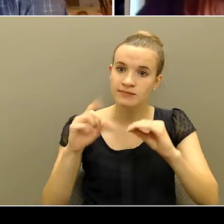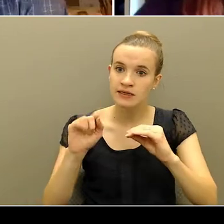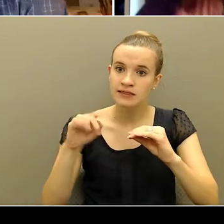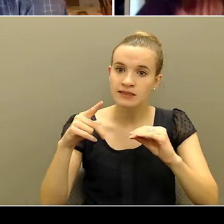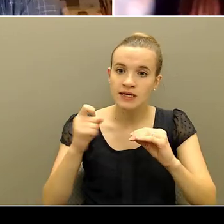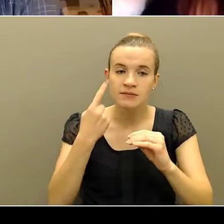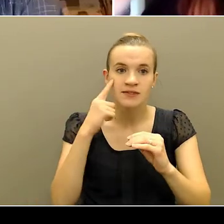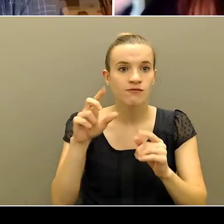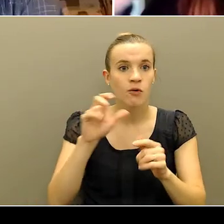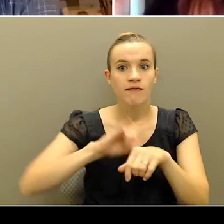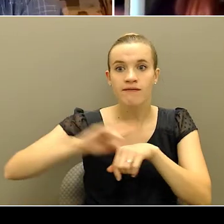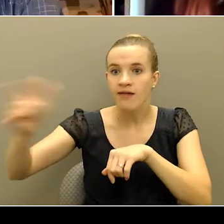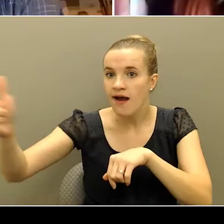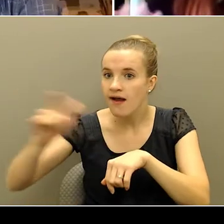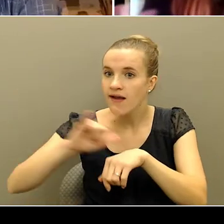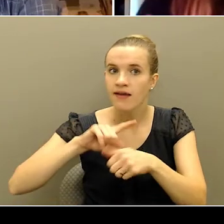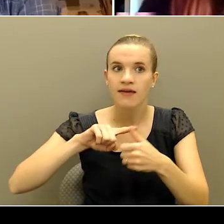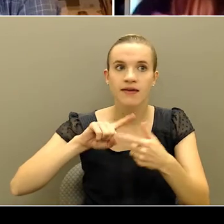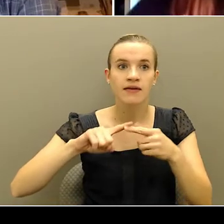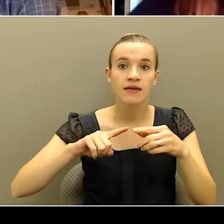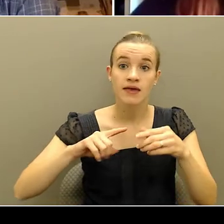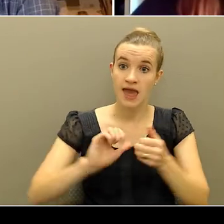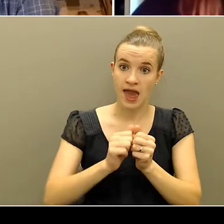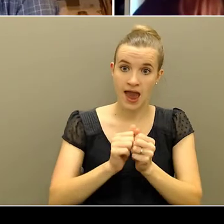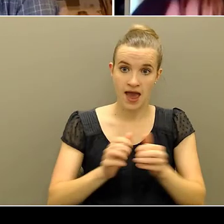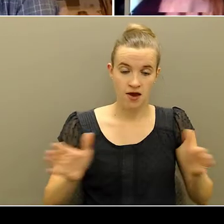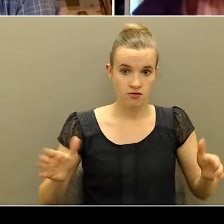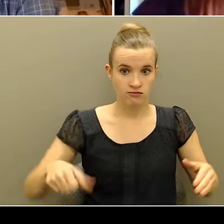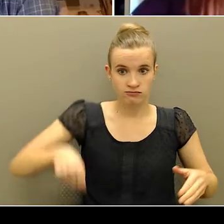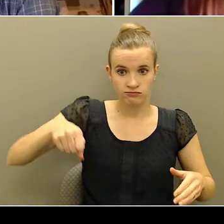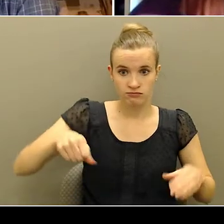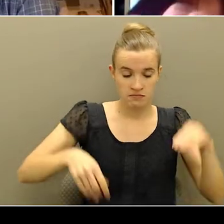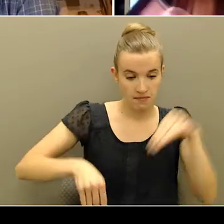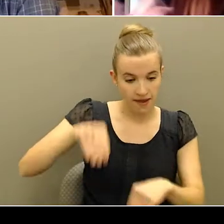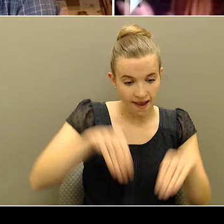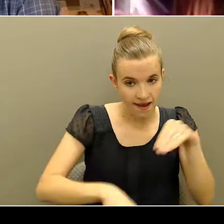trips, power wheelchair travel tips, you know about caregivers, you know, just